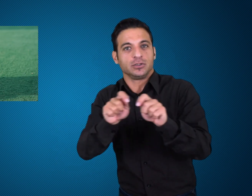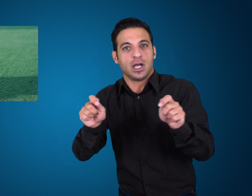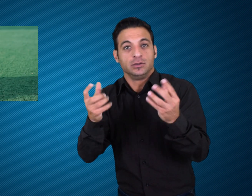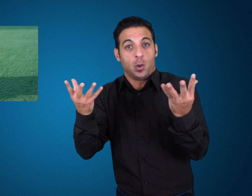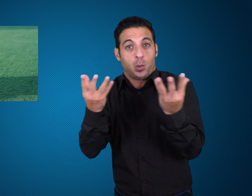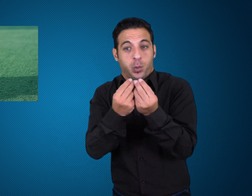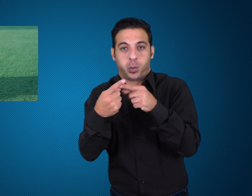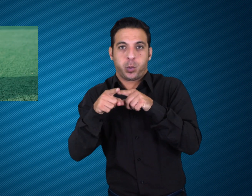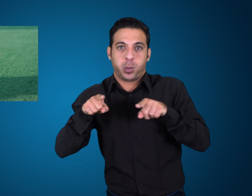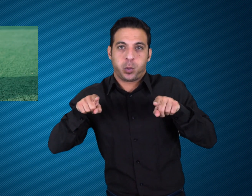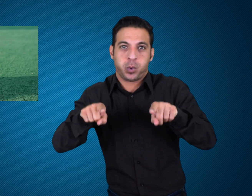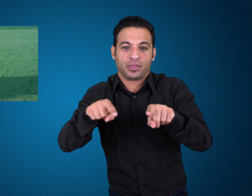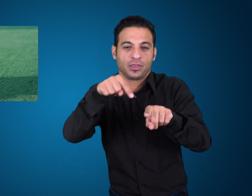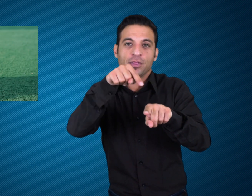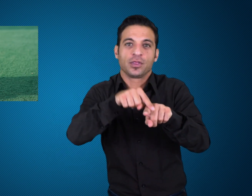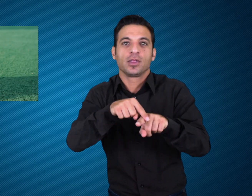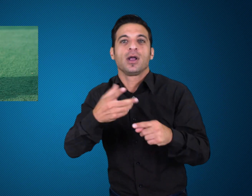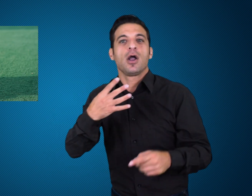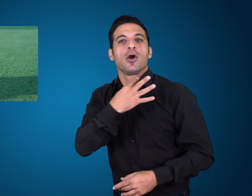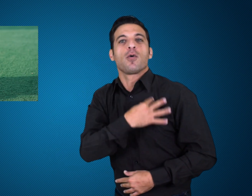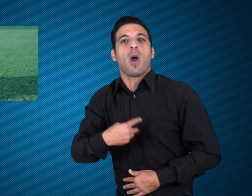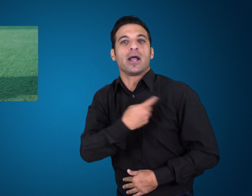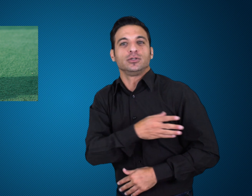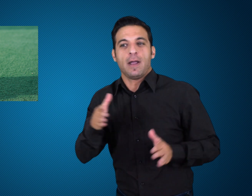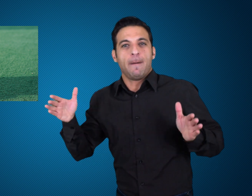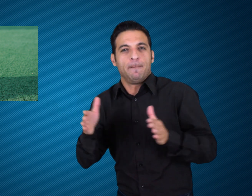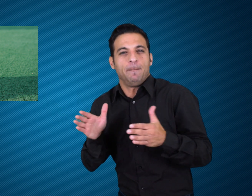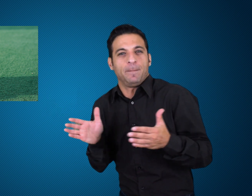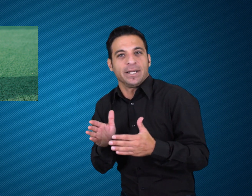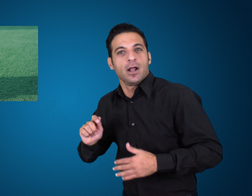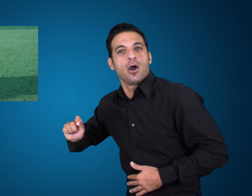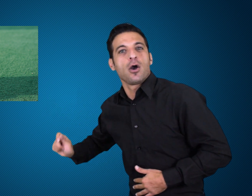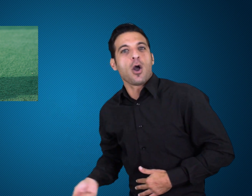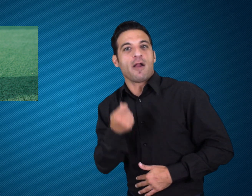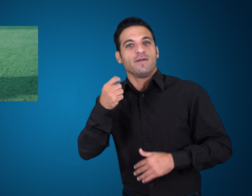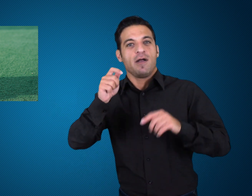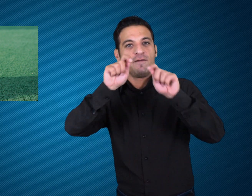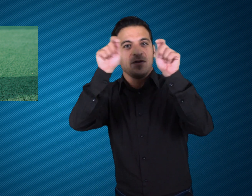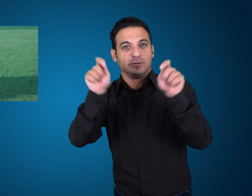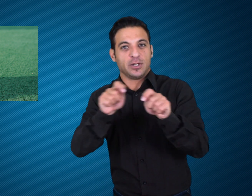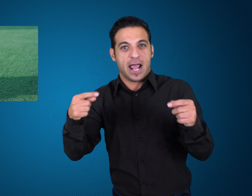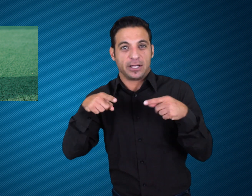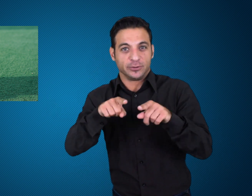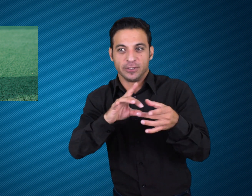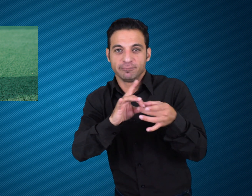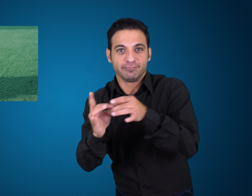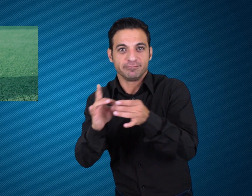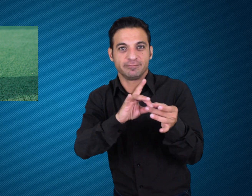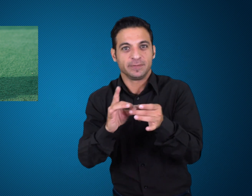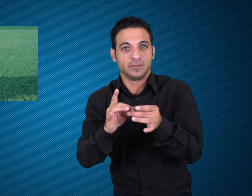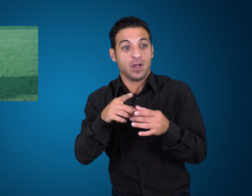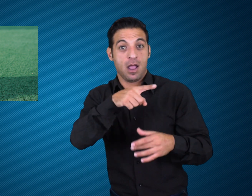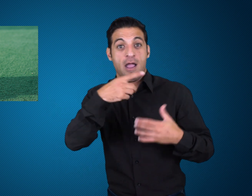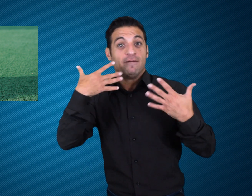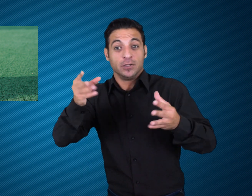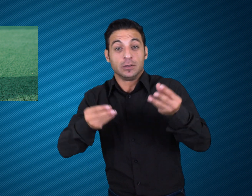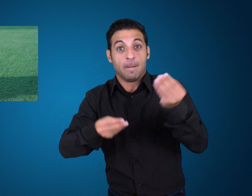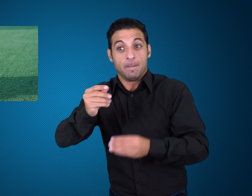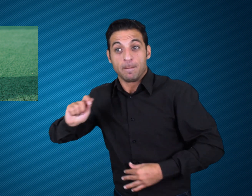Although rain interrupted some games, the event was largely successful.